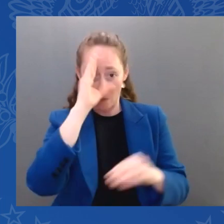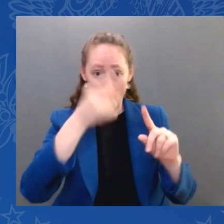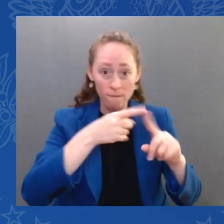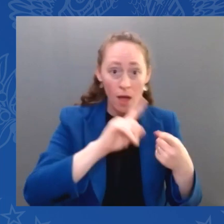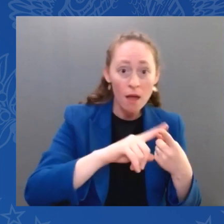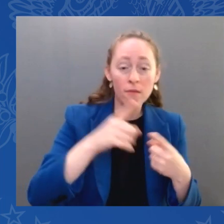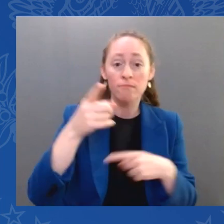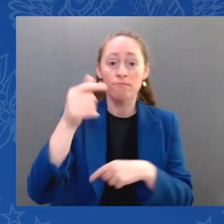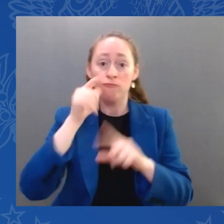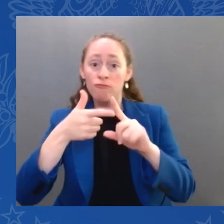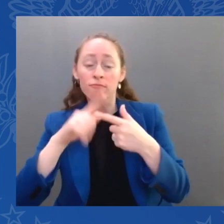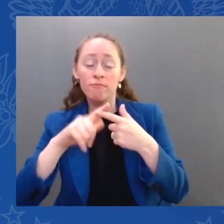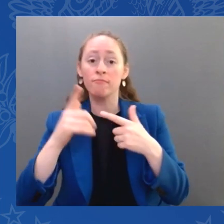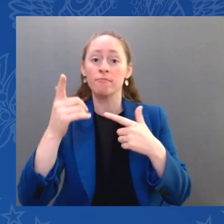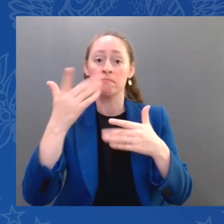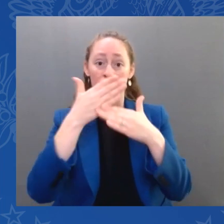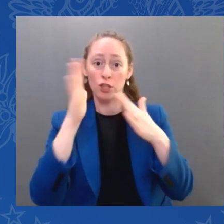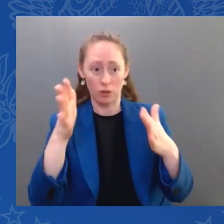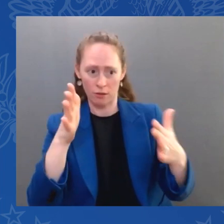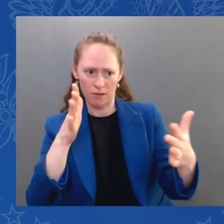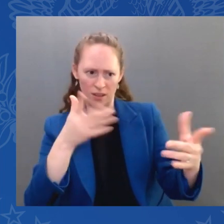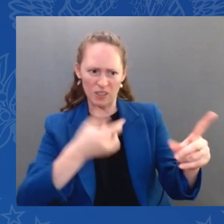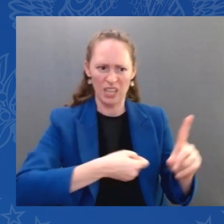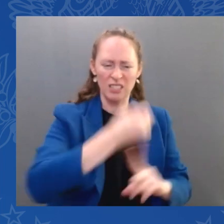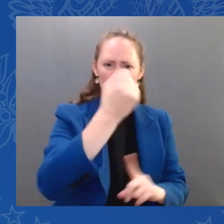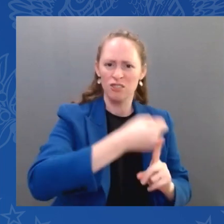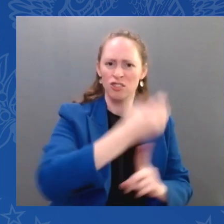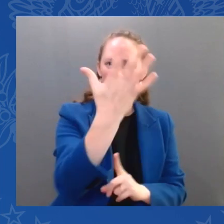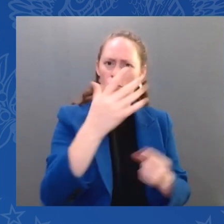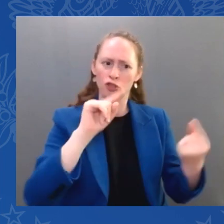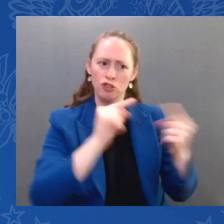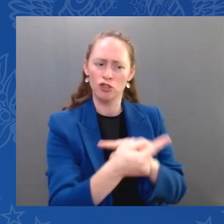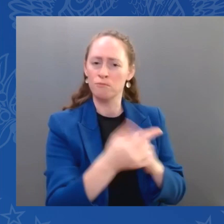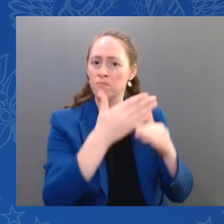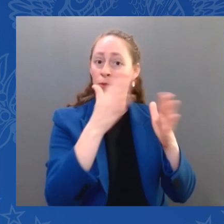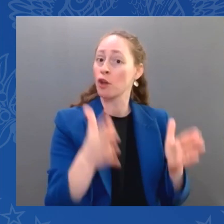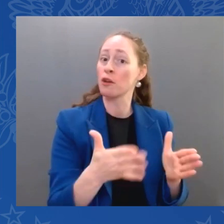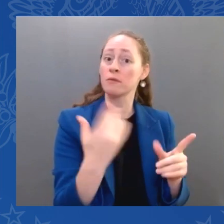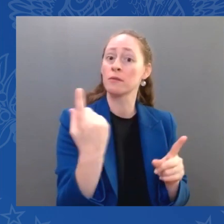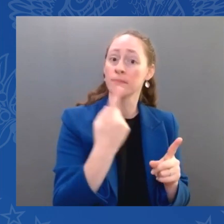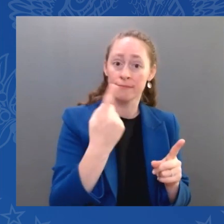So if we keep guns out of the hands of domestic abusers, we can save the lives of their partners,